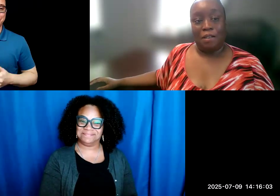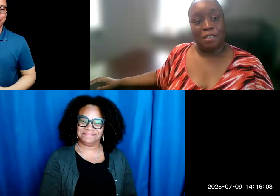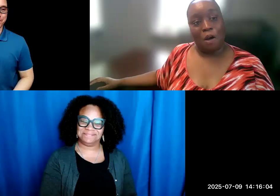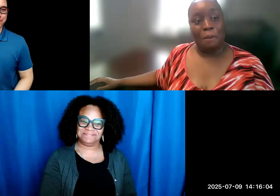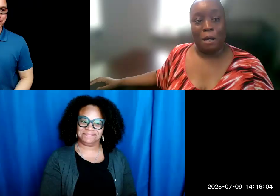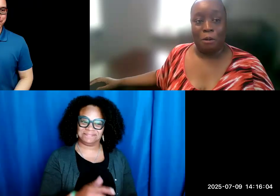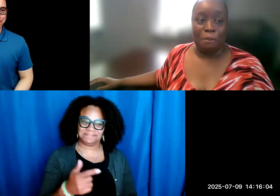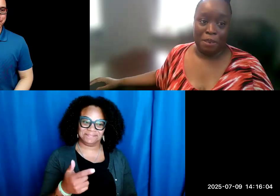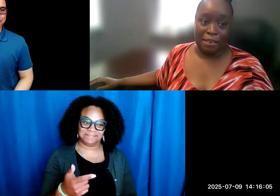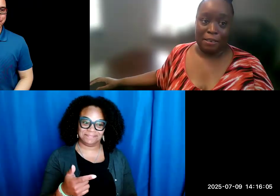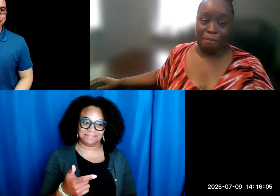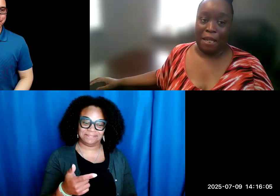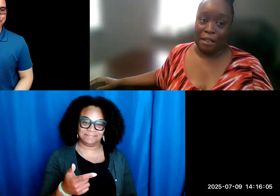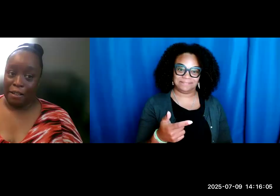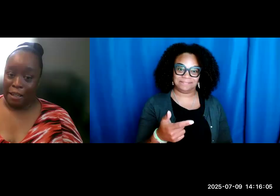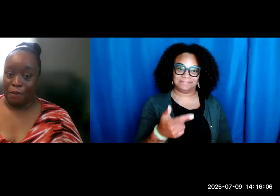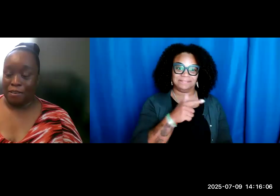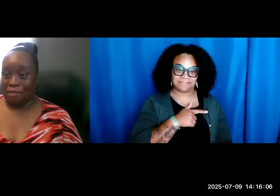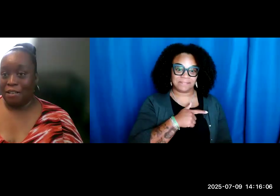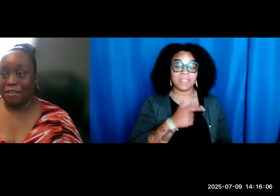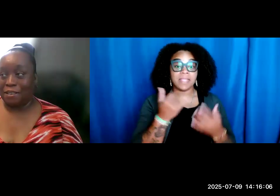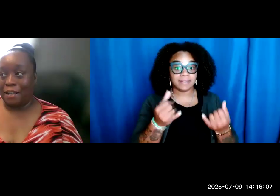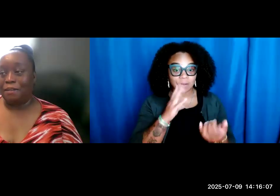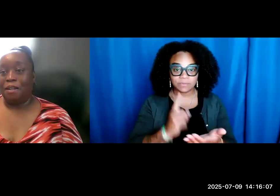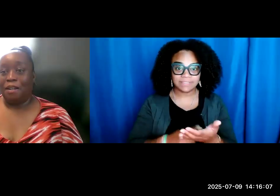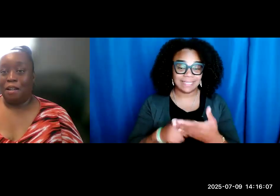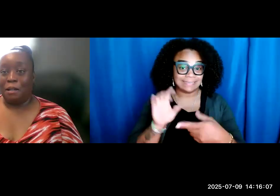So, let's talk about business bank accounts, the next slide.